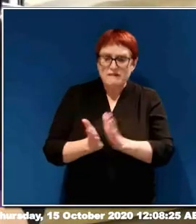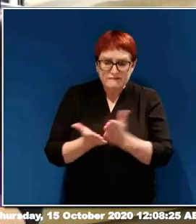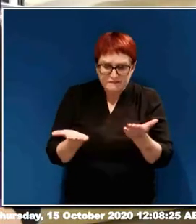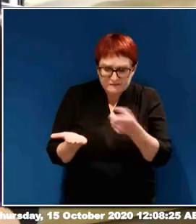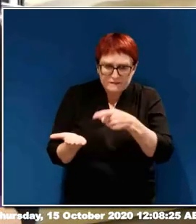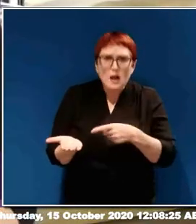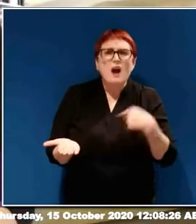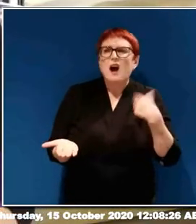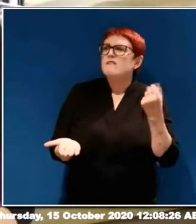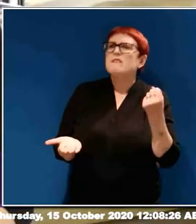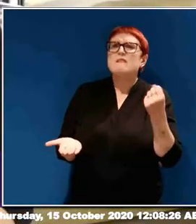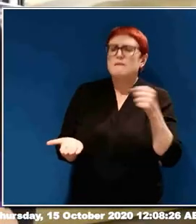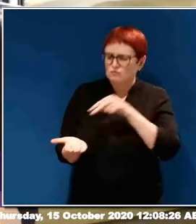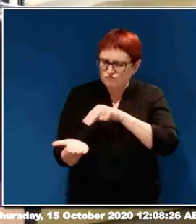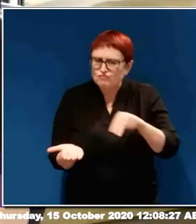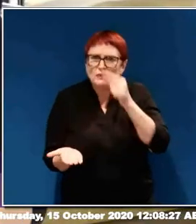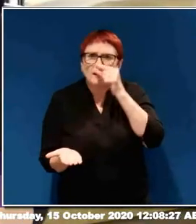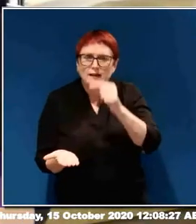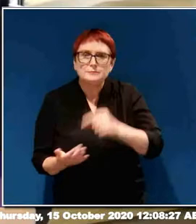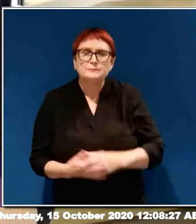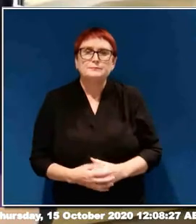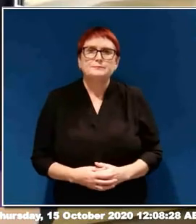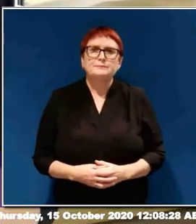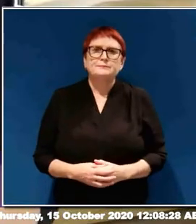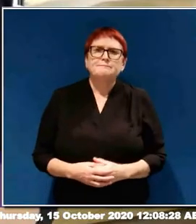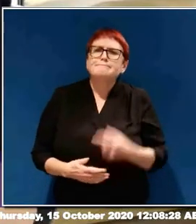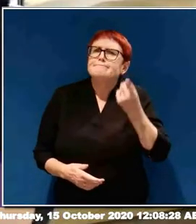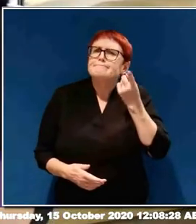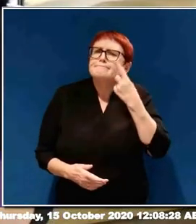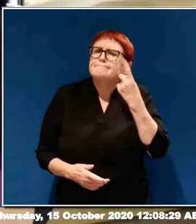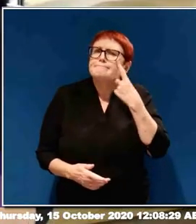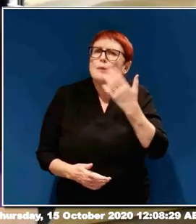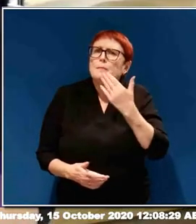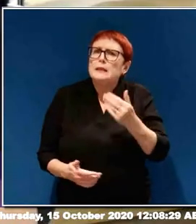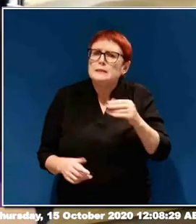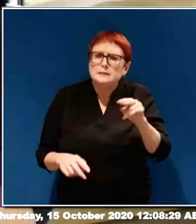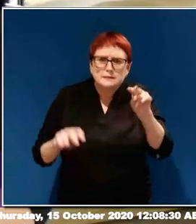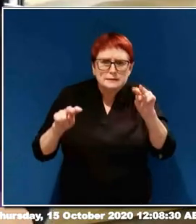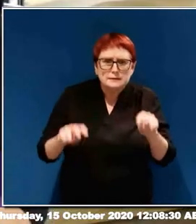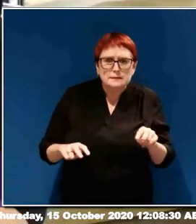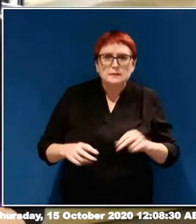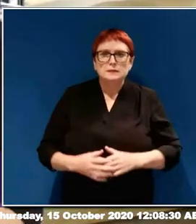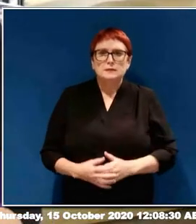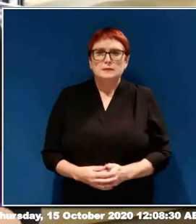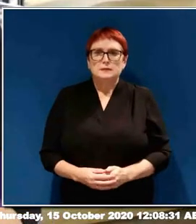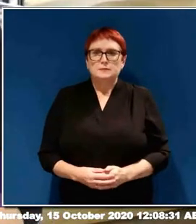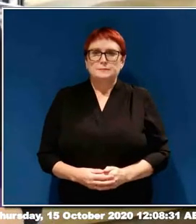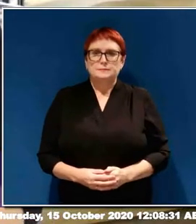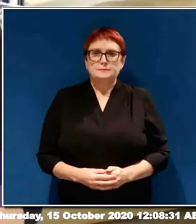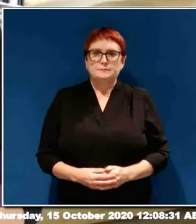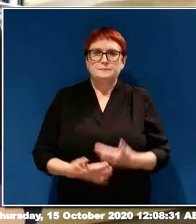Can I get you to orientate yourself to paragraph 13 and you start